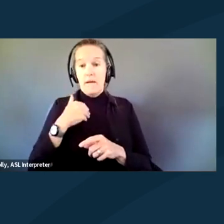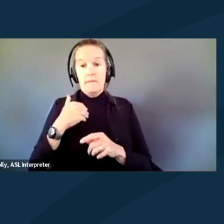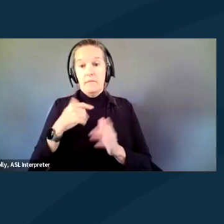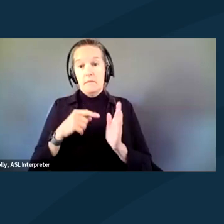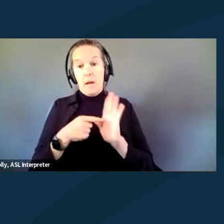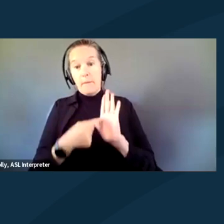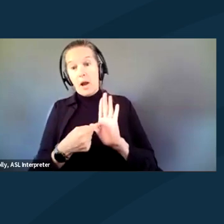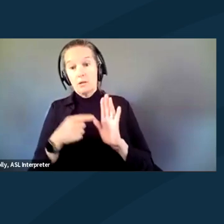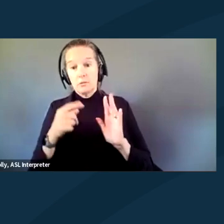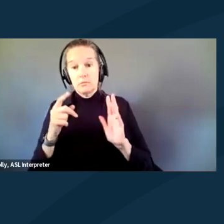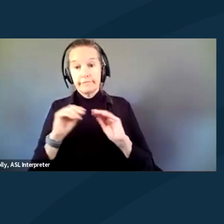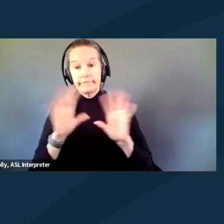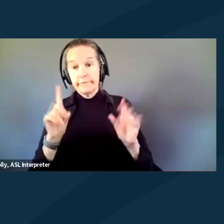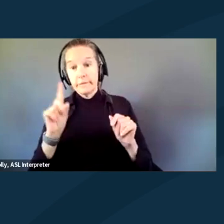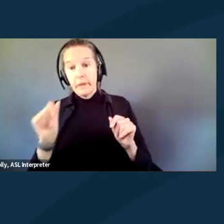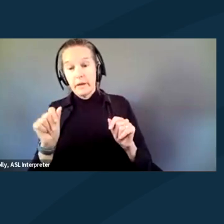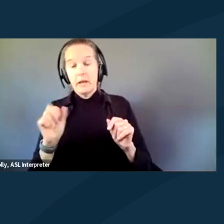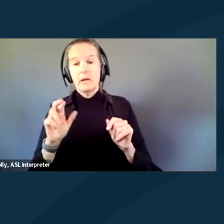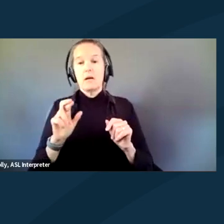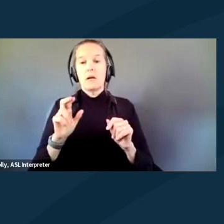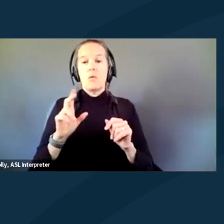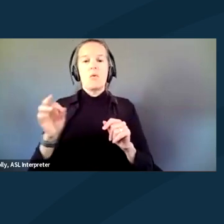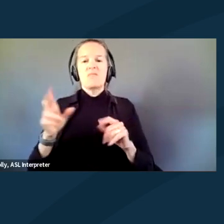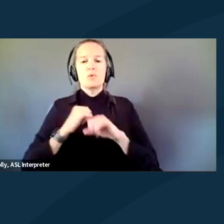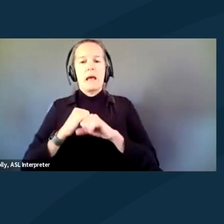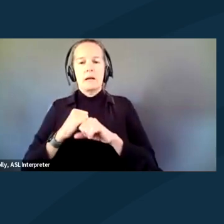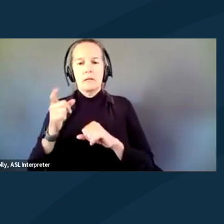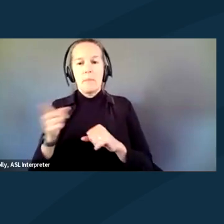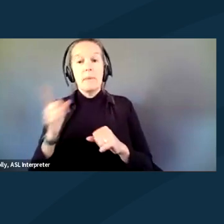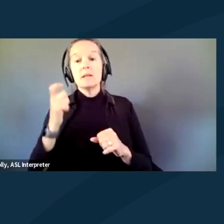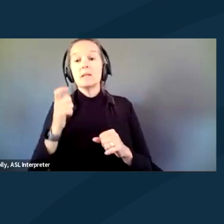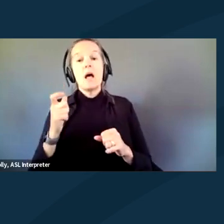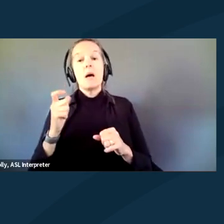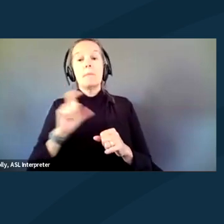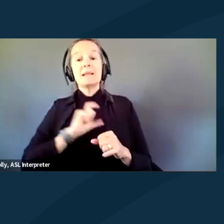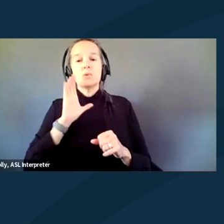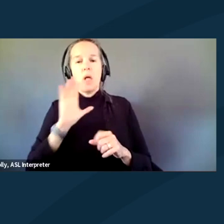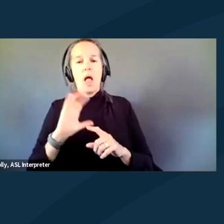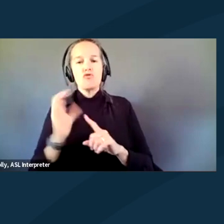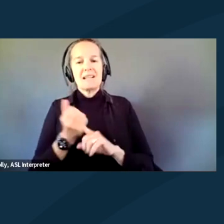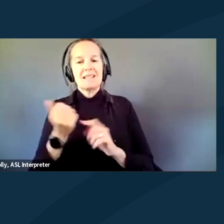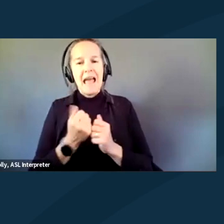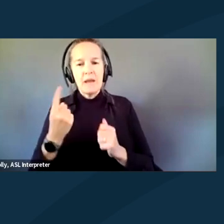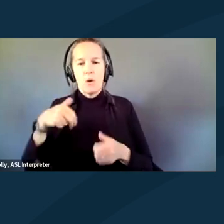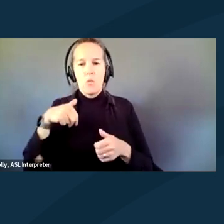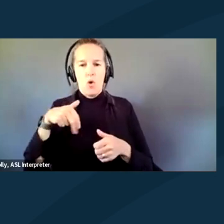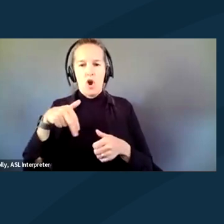the police will arrest anyone walking on their feet. So in our case, if you're walking on your feet,